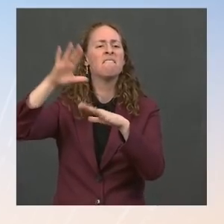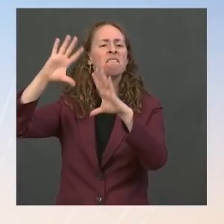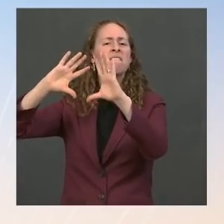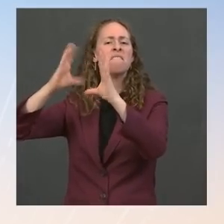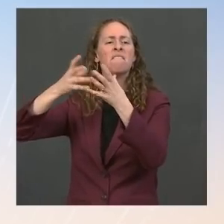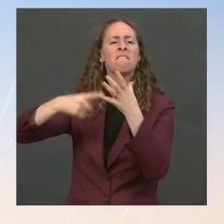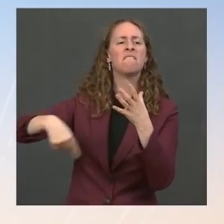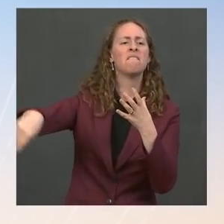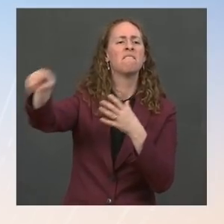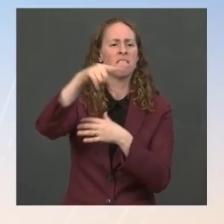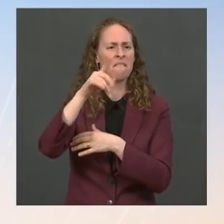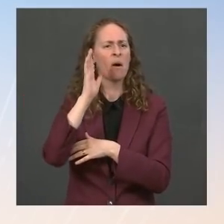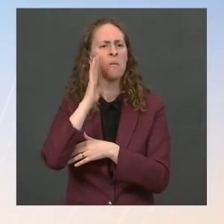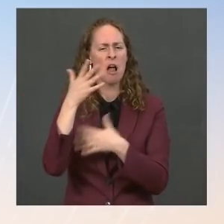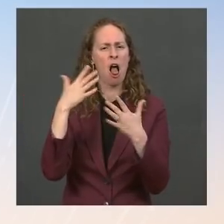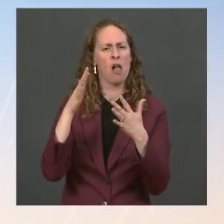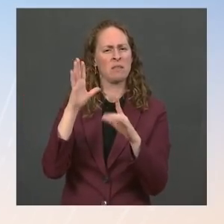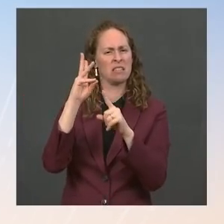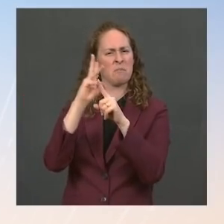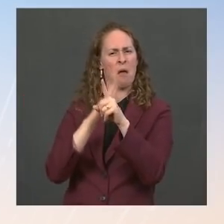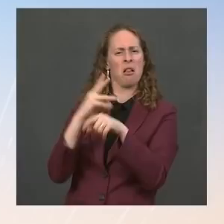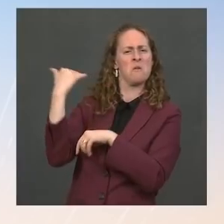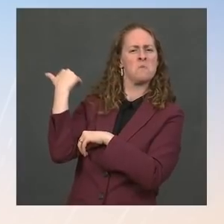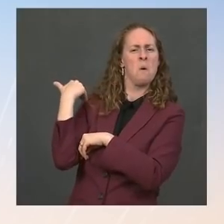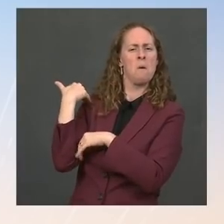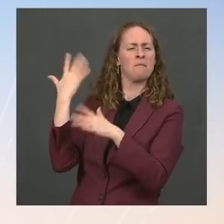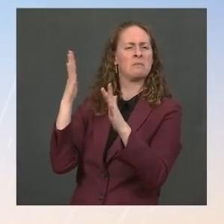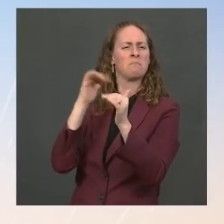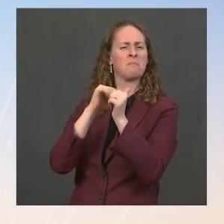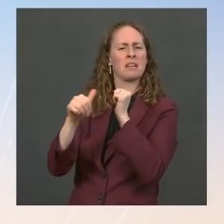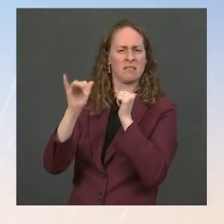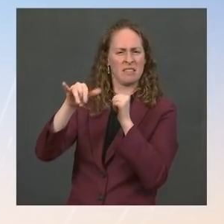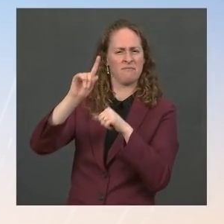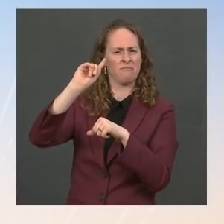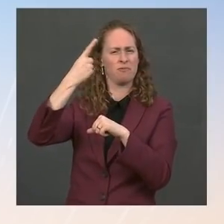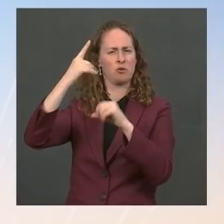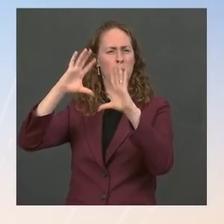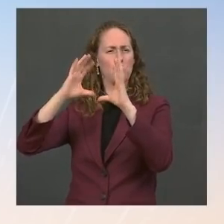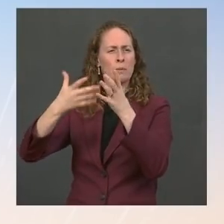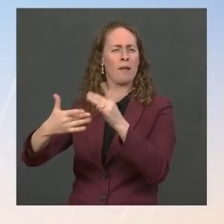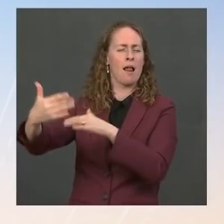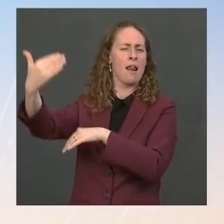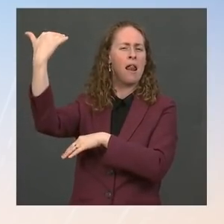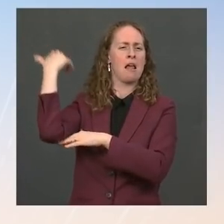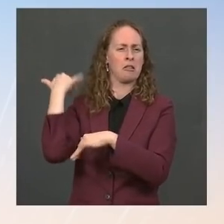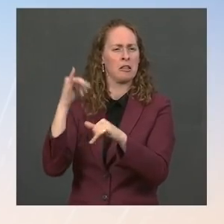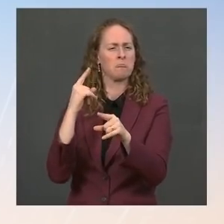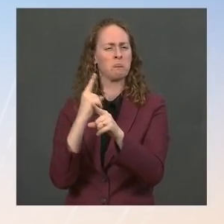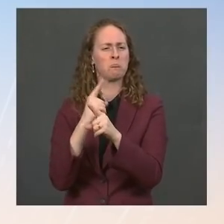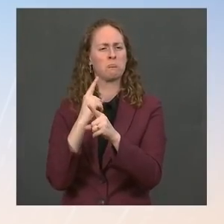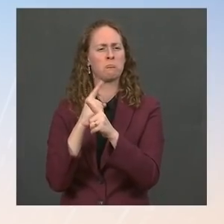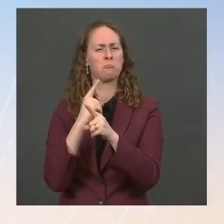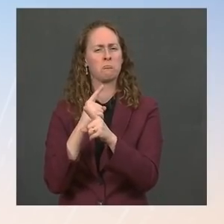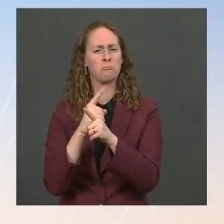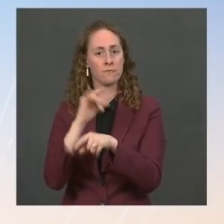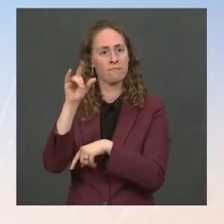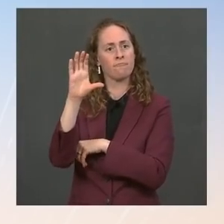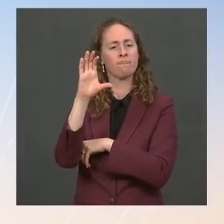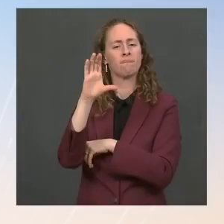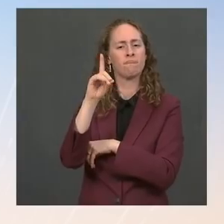If we're looking at when we're going to have available data -- that's what the CDC and the FDA looks at -- they need enough data to make assessments.